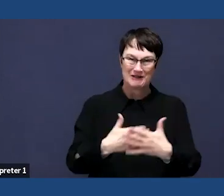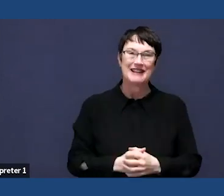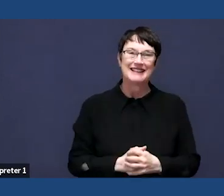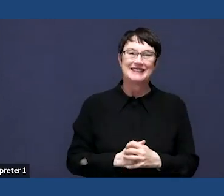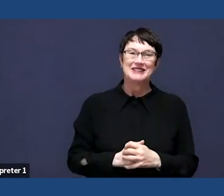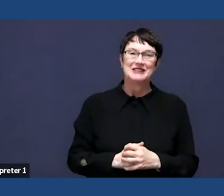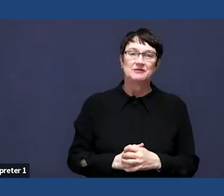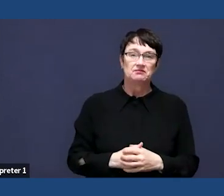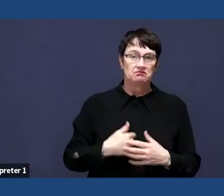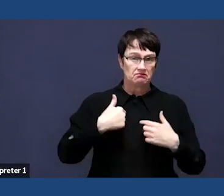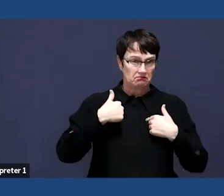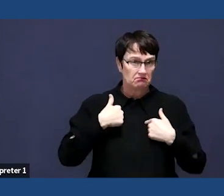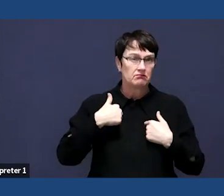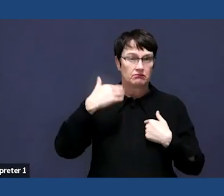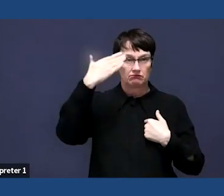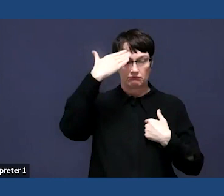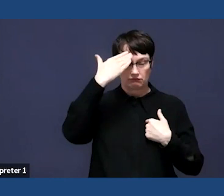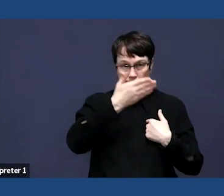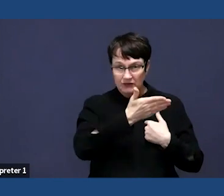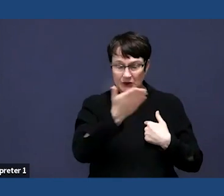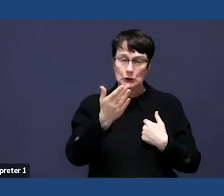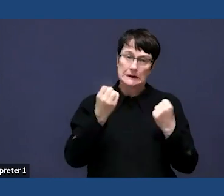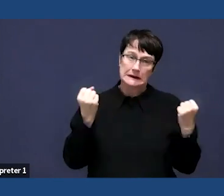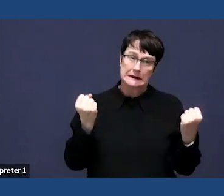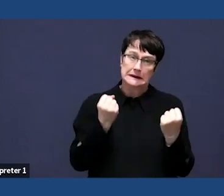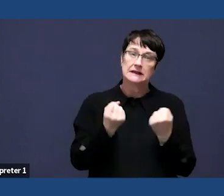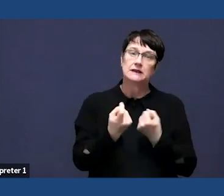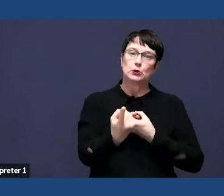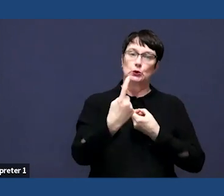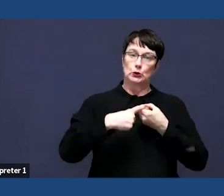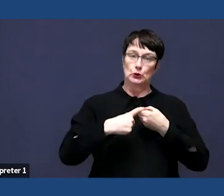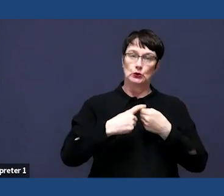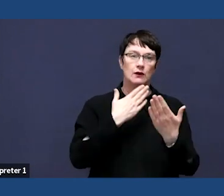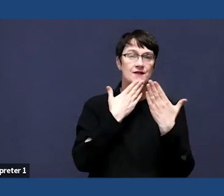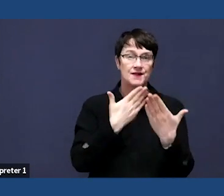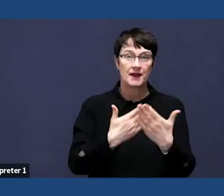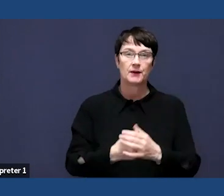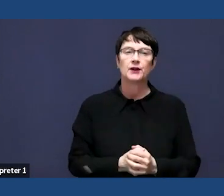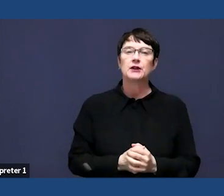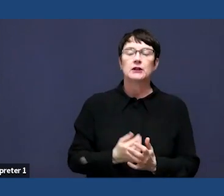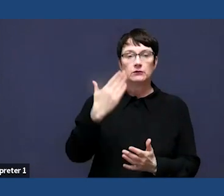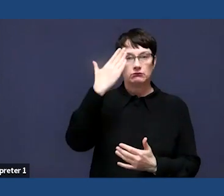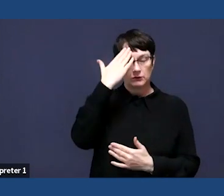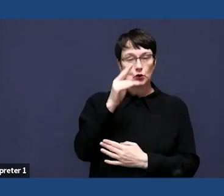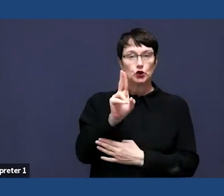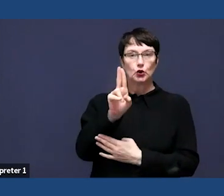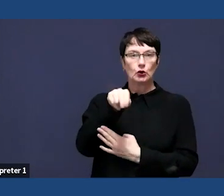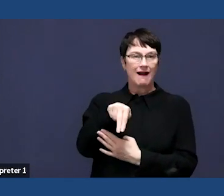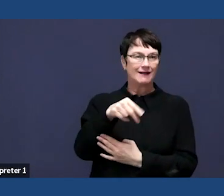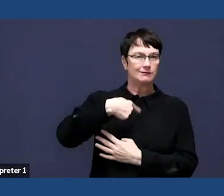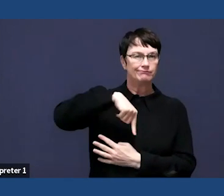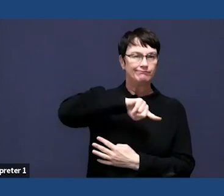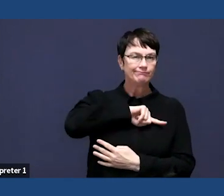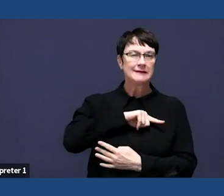We are eager to keep building block for strengthening capabilities on the ageing process with the